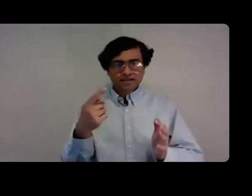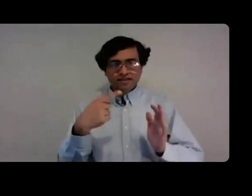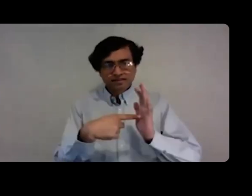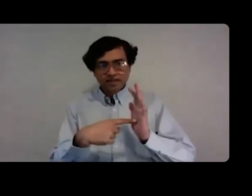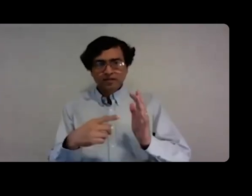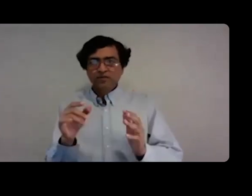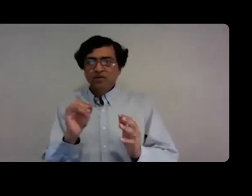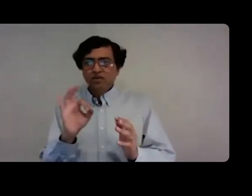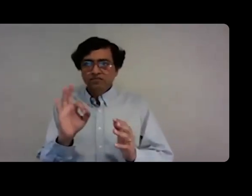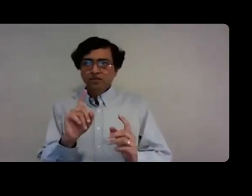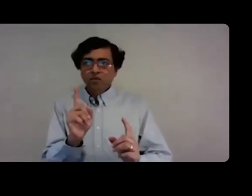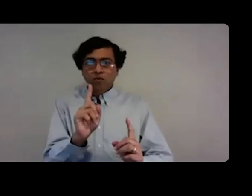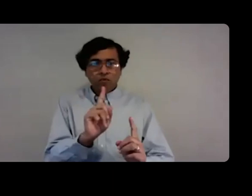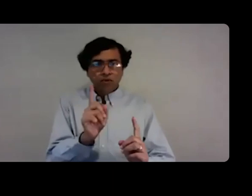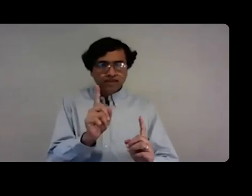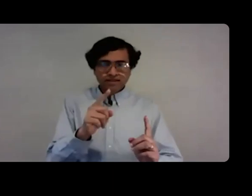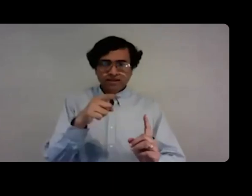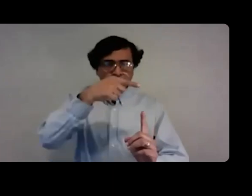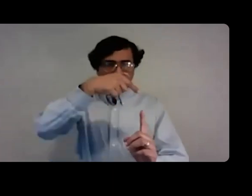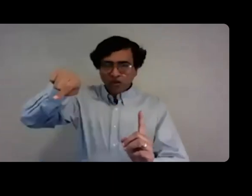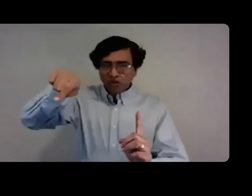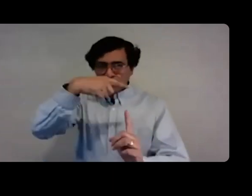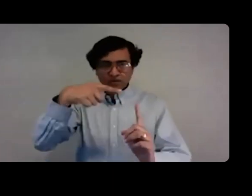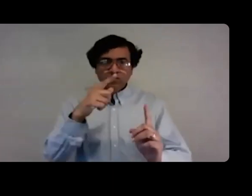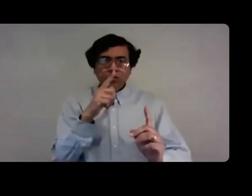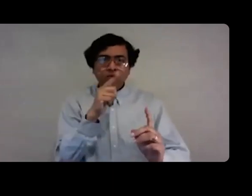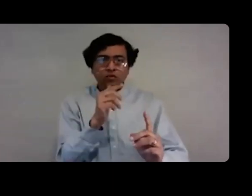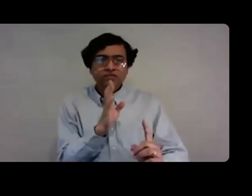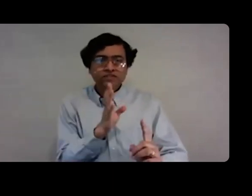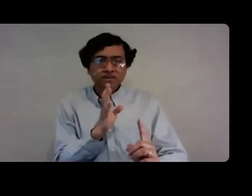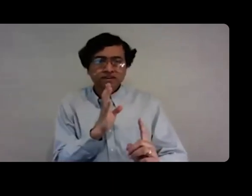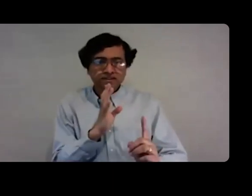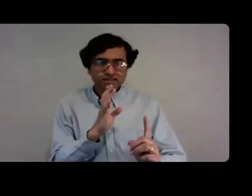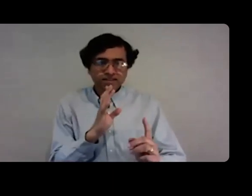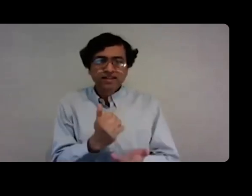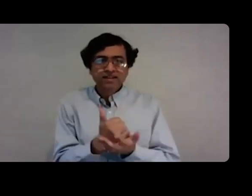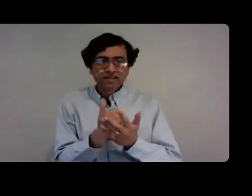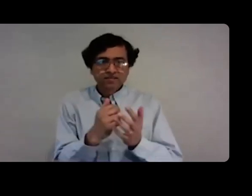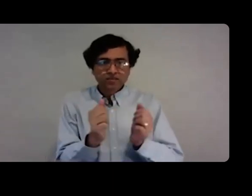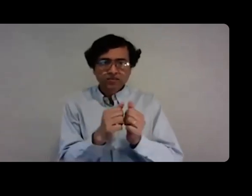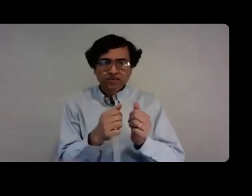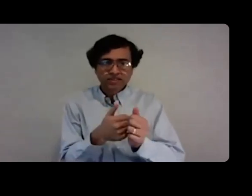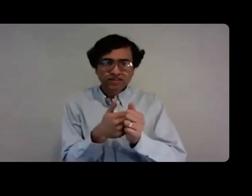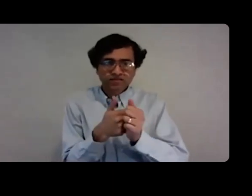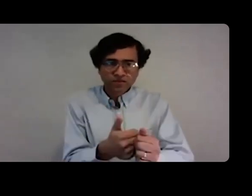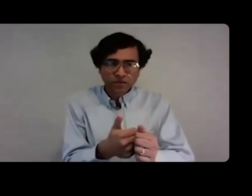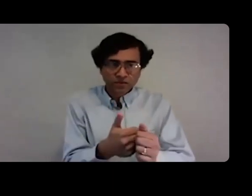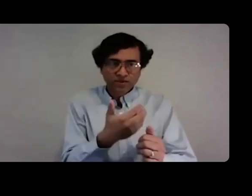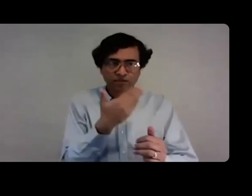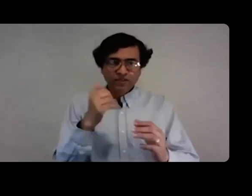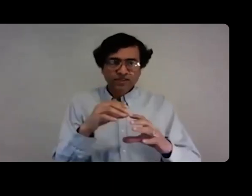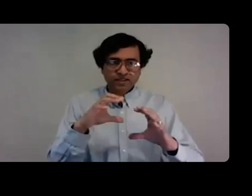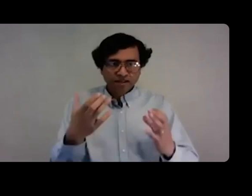And in this example we are looking at who is making the comment.